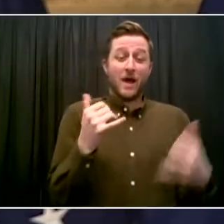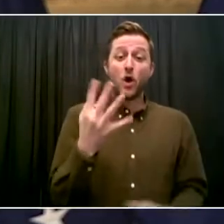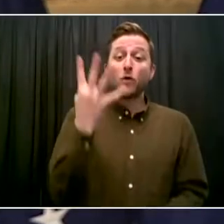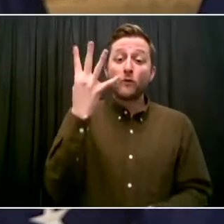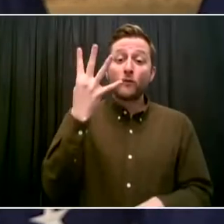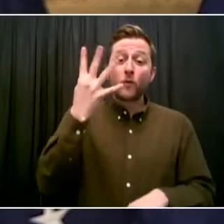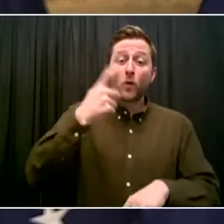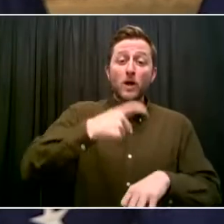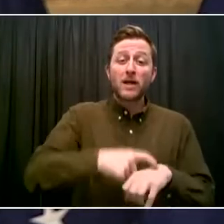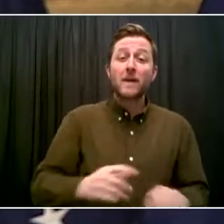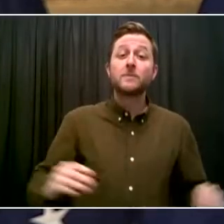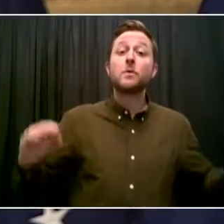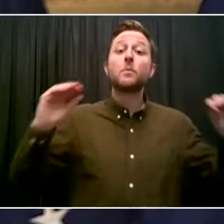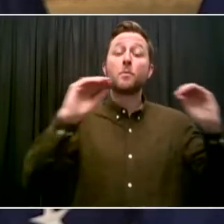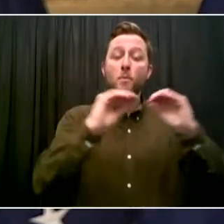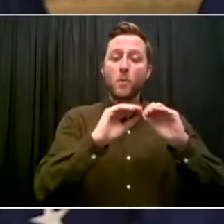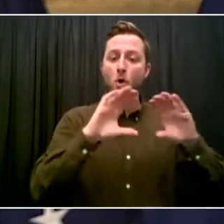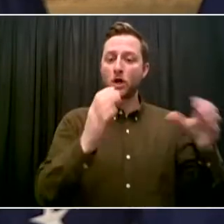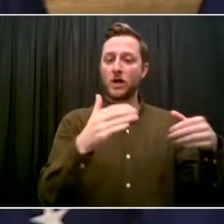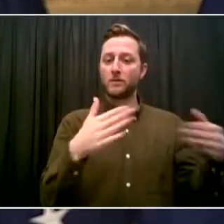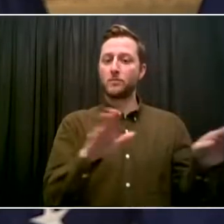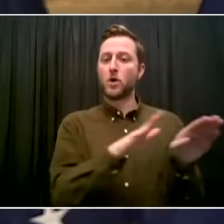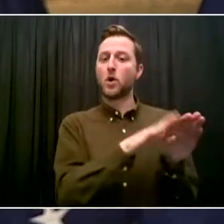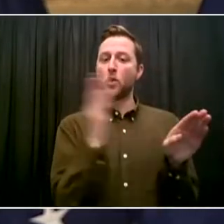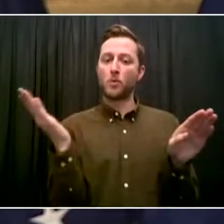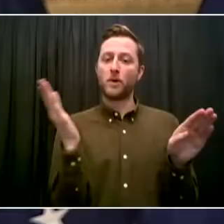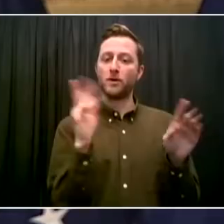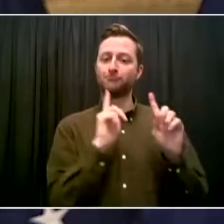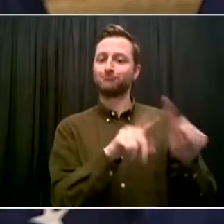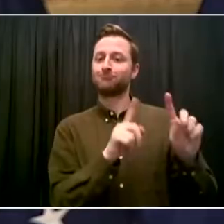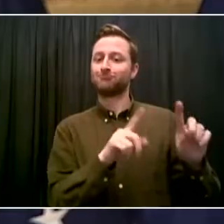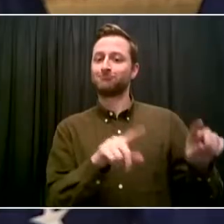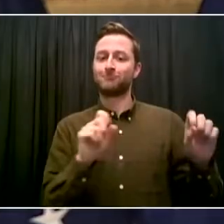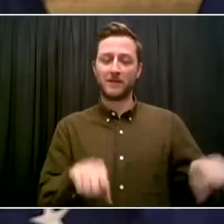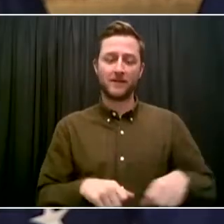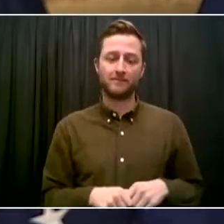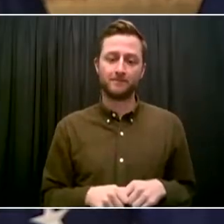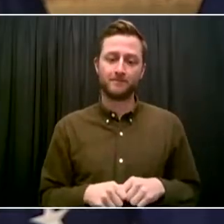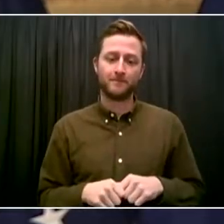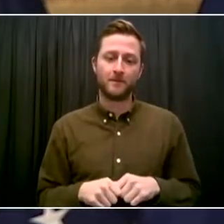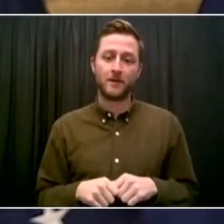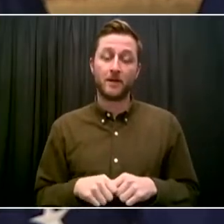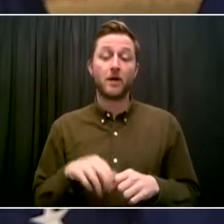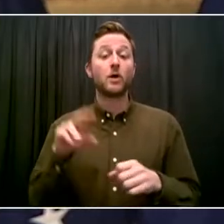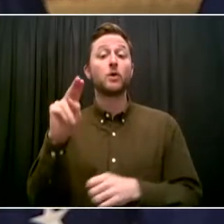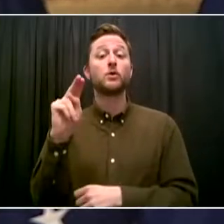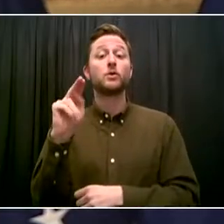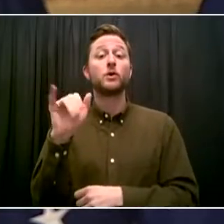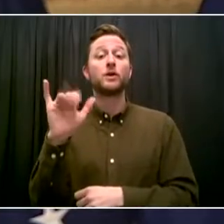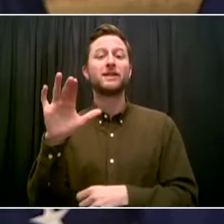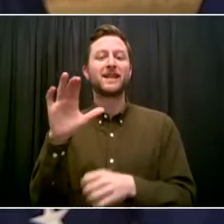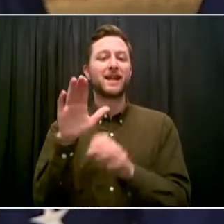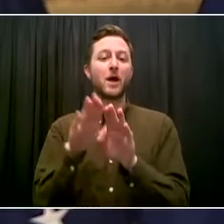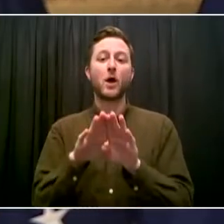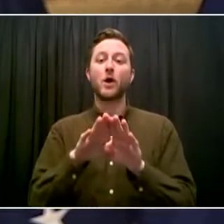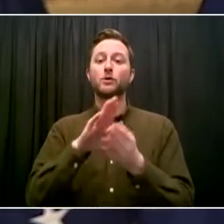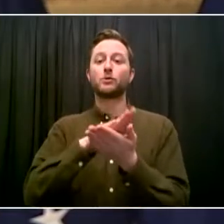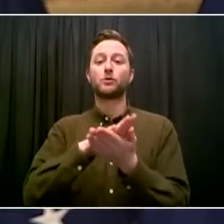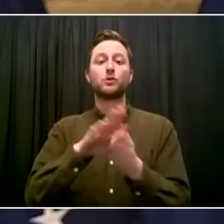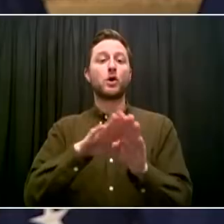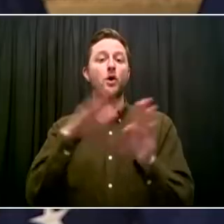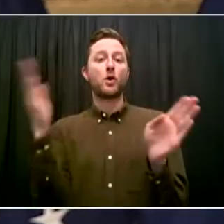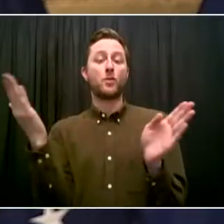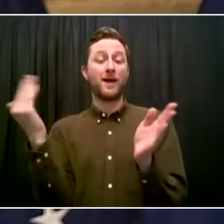STUDENT DAYS IN PERSON AS THE